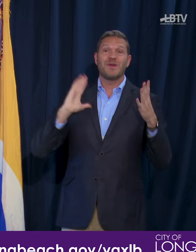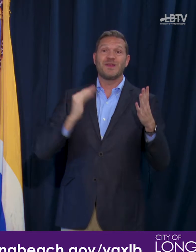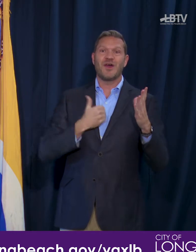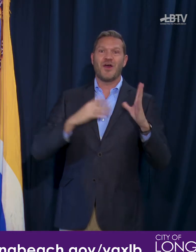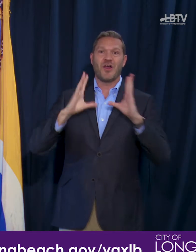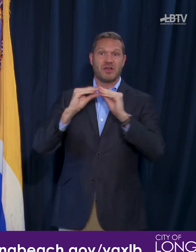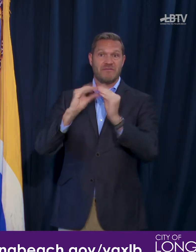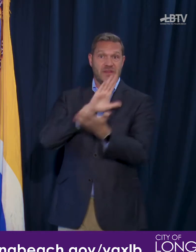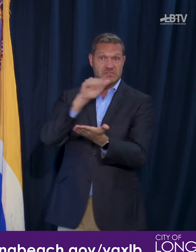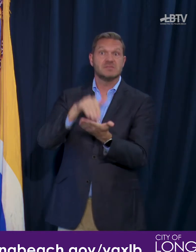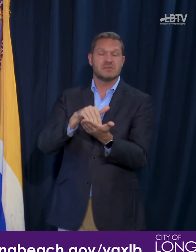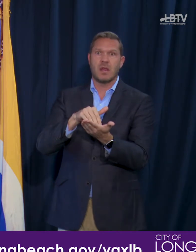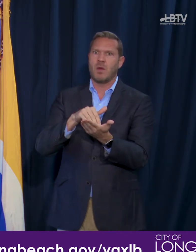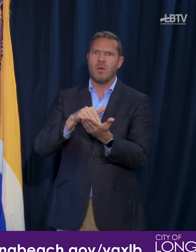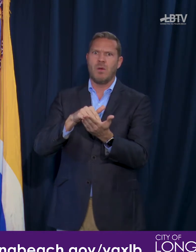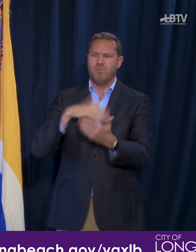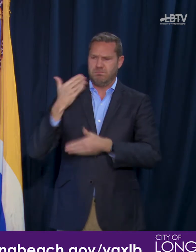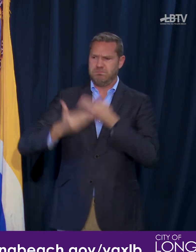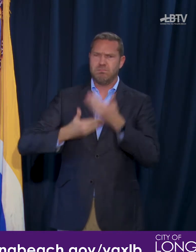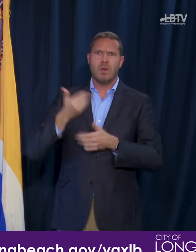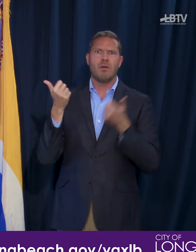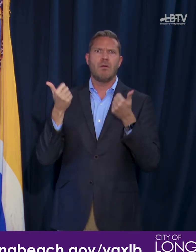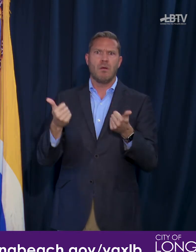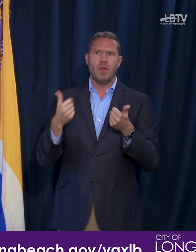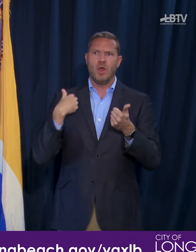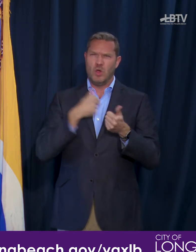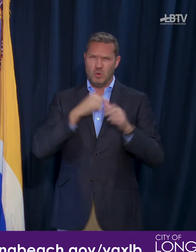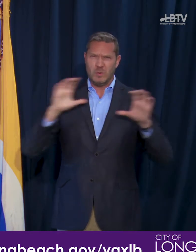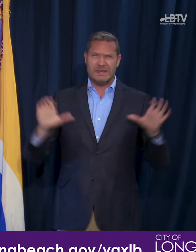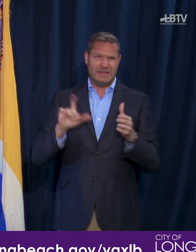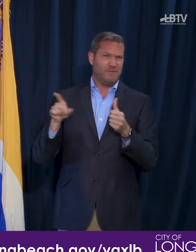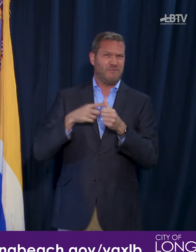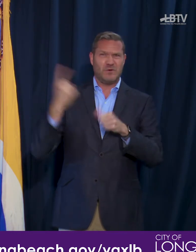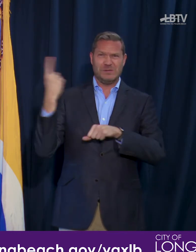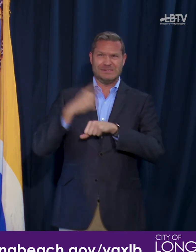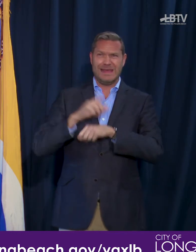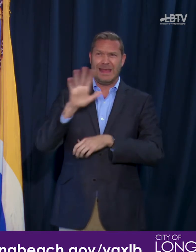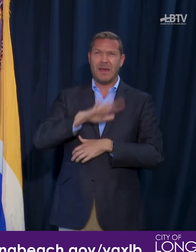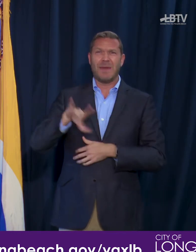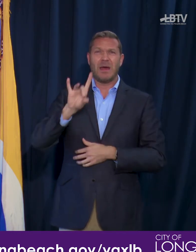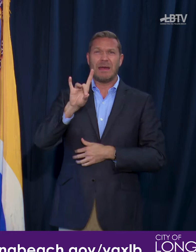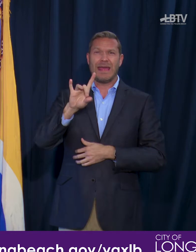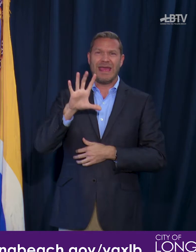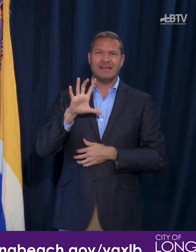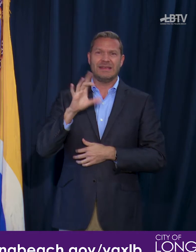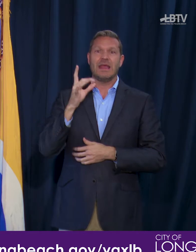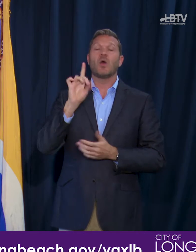We on that very first day did about 1800 folks, continue to more folks and now this last,